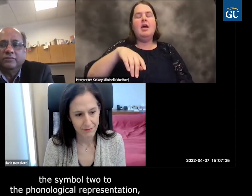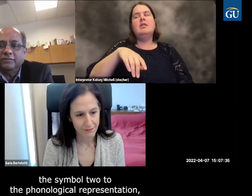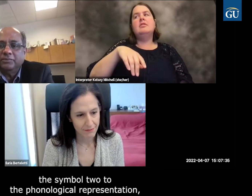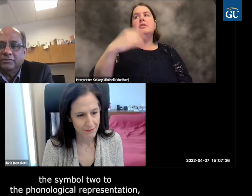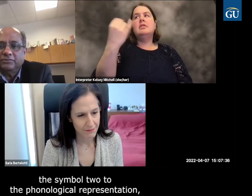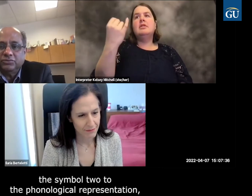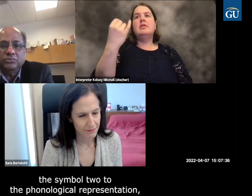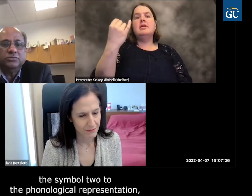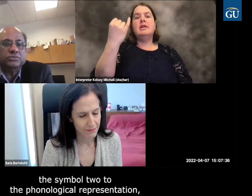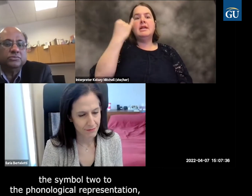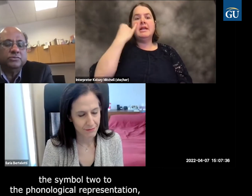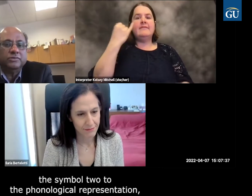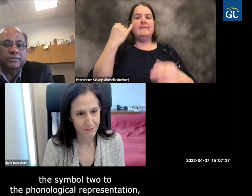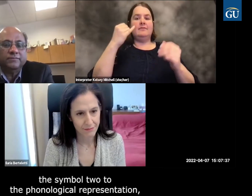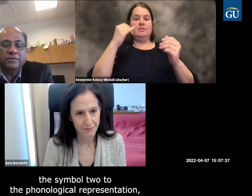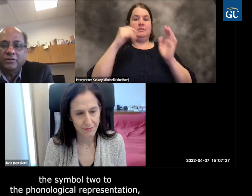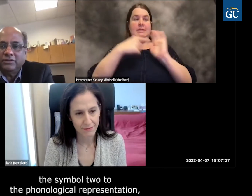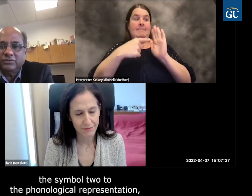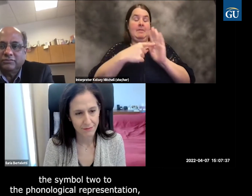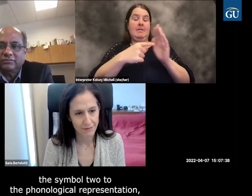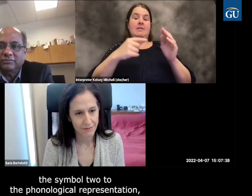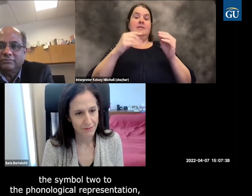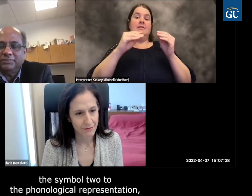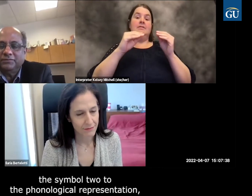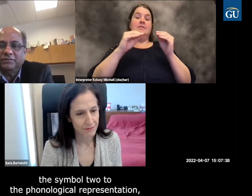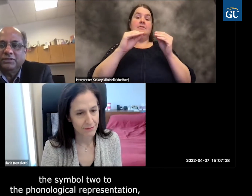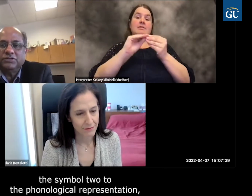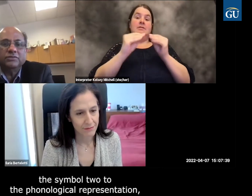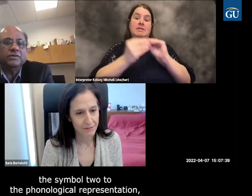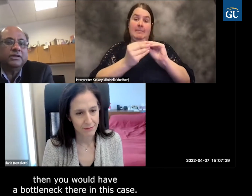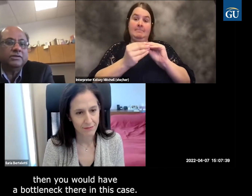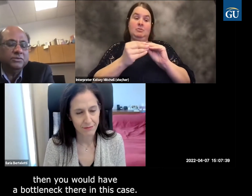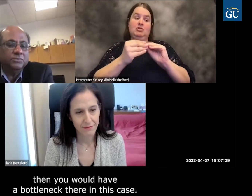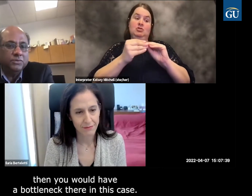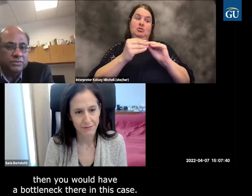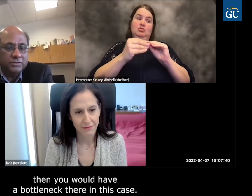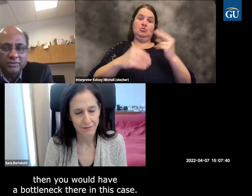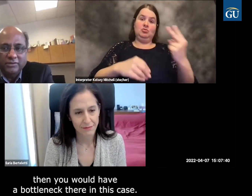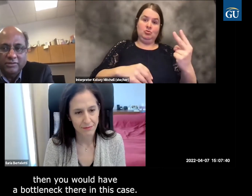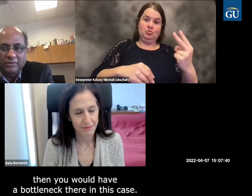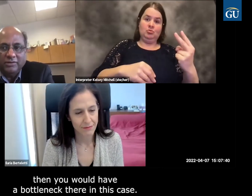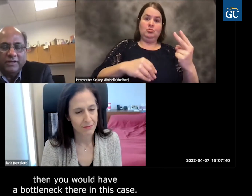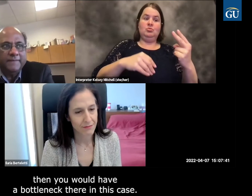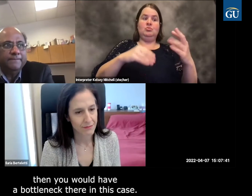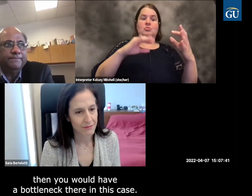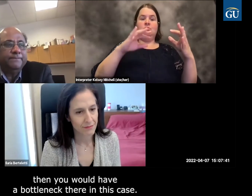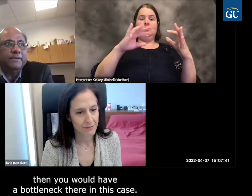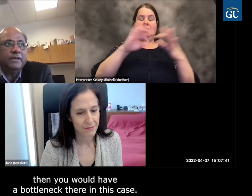symbol two to the phonological